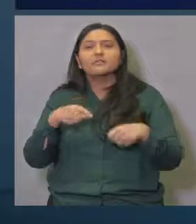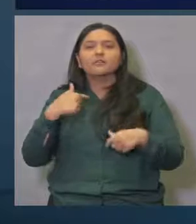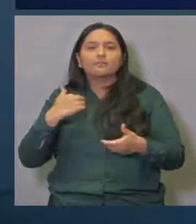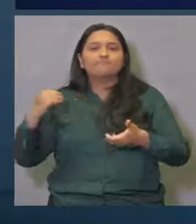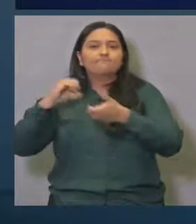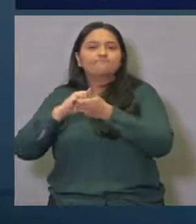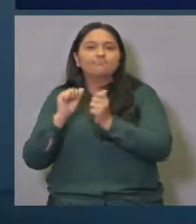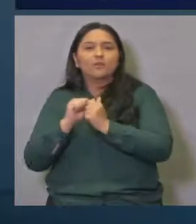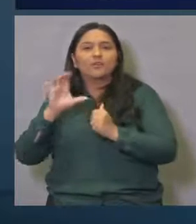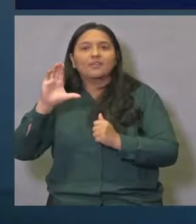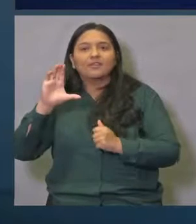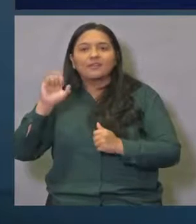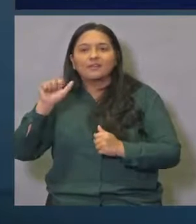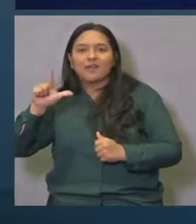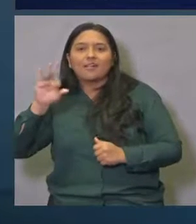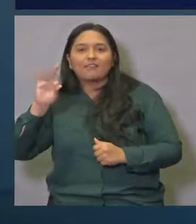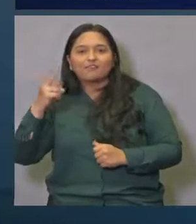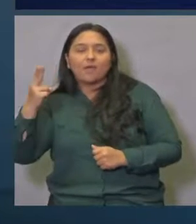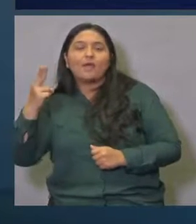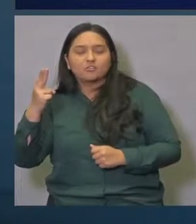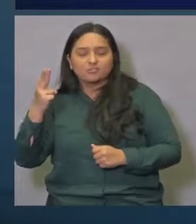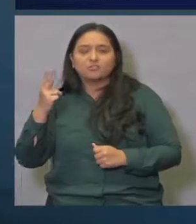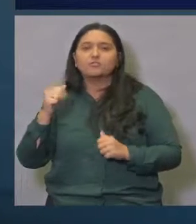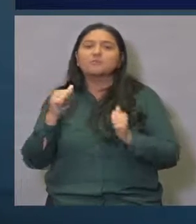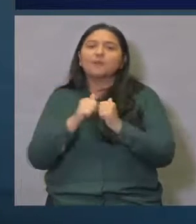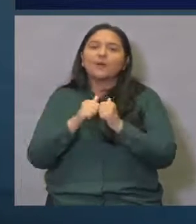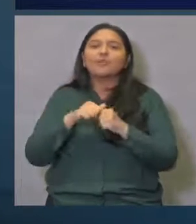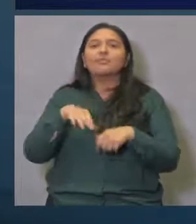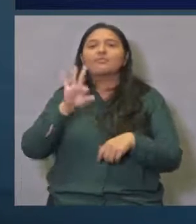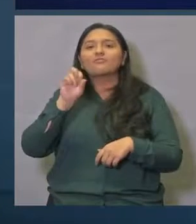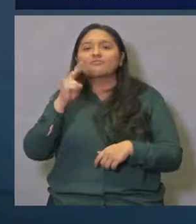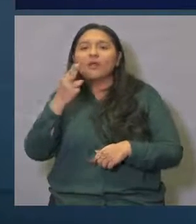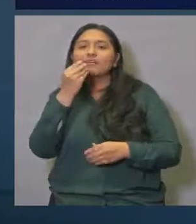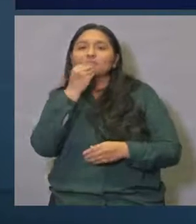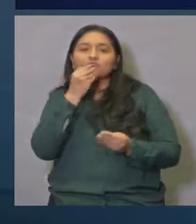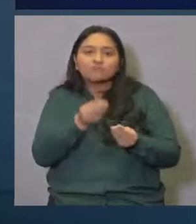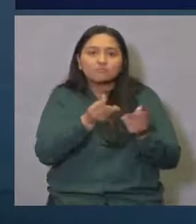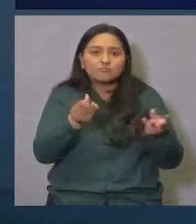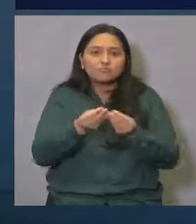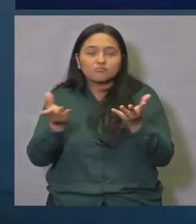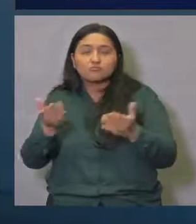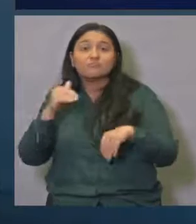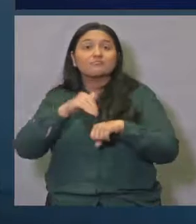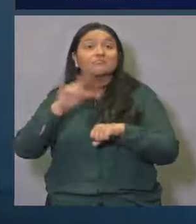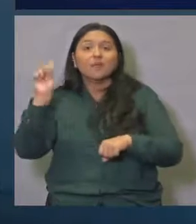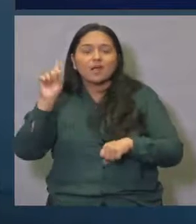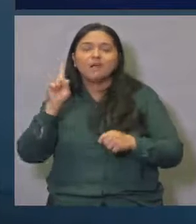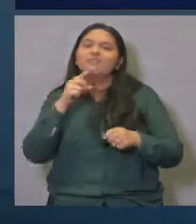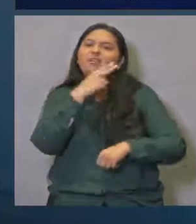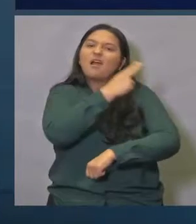FOOD, WE HAVE A PARTNERSHIP WITH THE DEPARTMENT A PUBLIC HEALTH